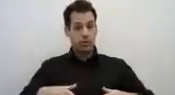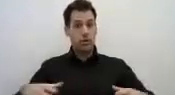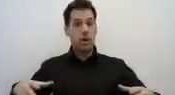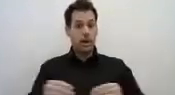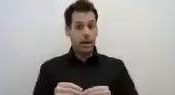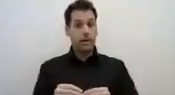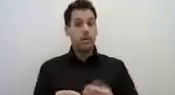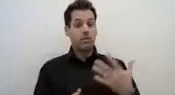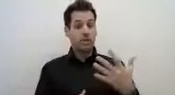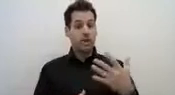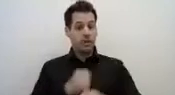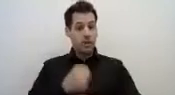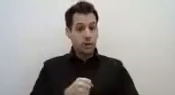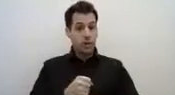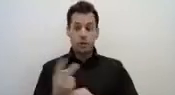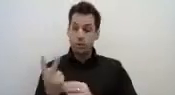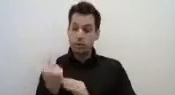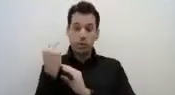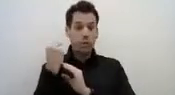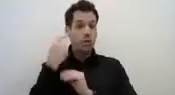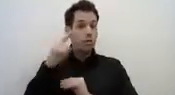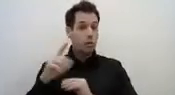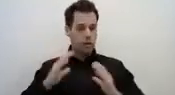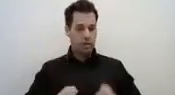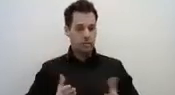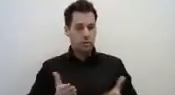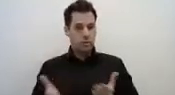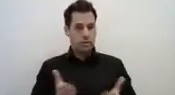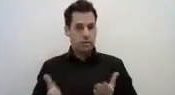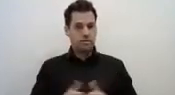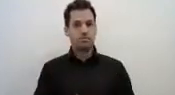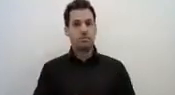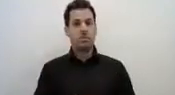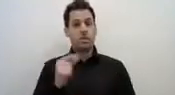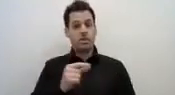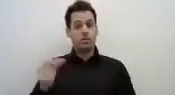accessibility standard for customer service the government shared the council's report